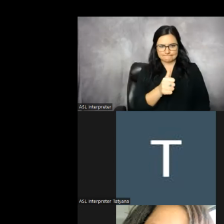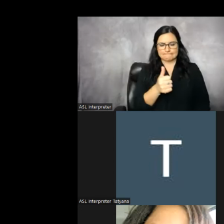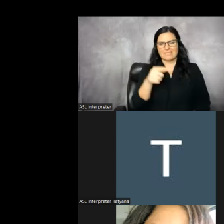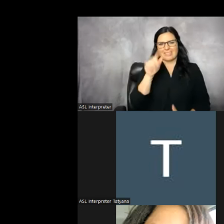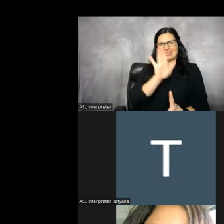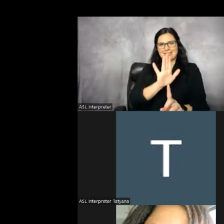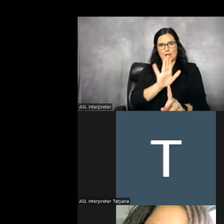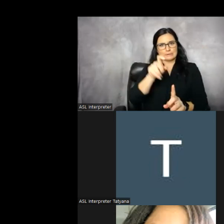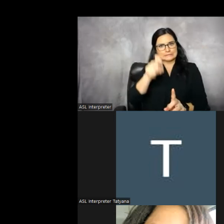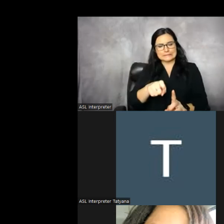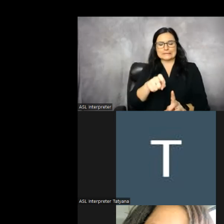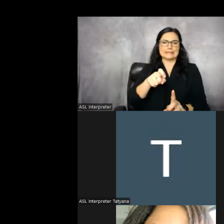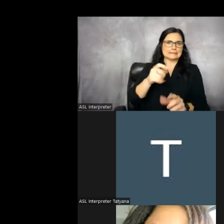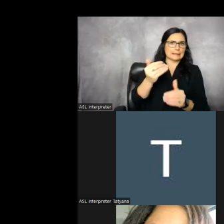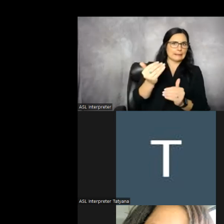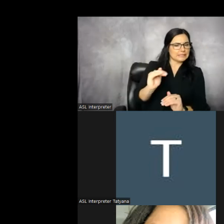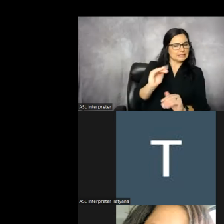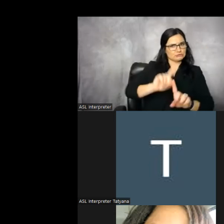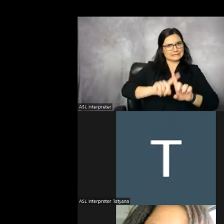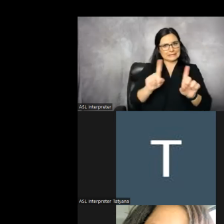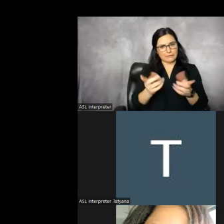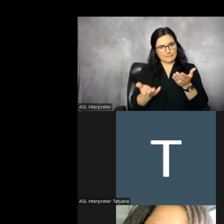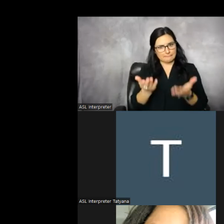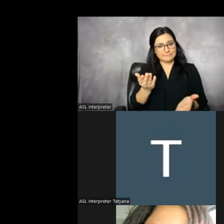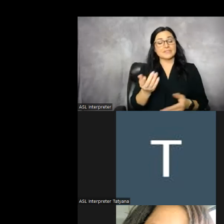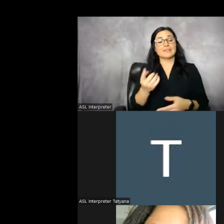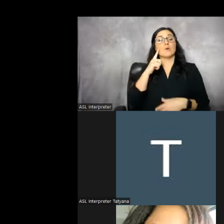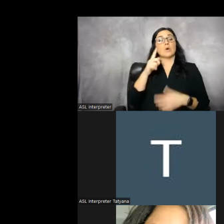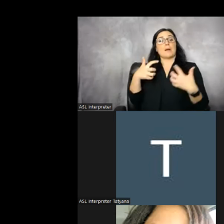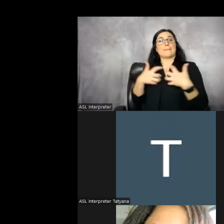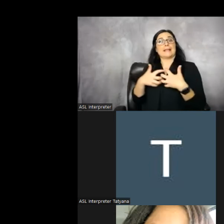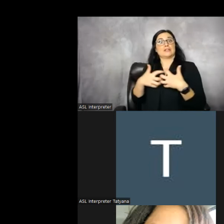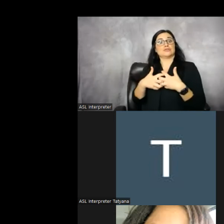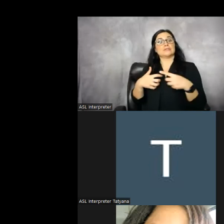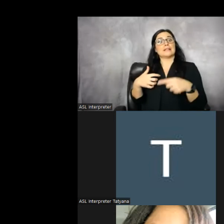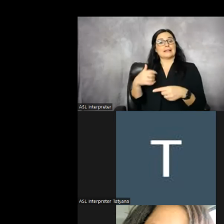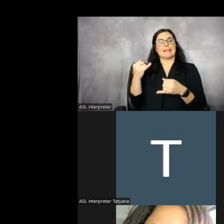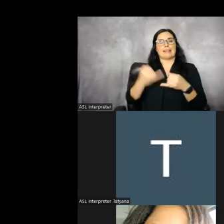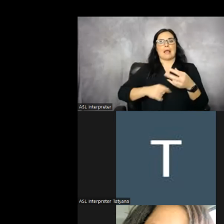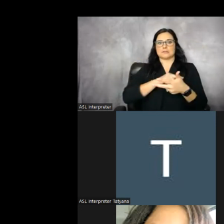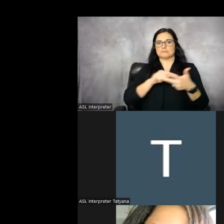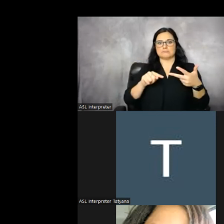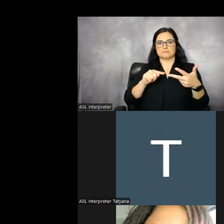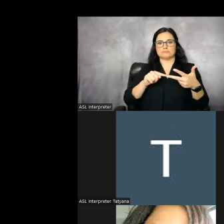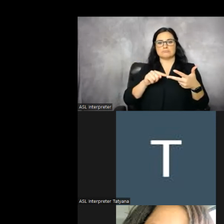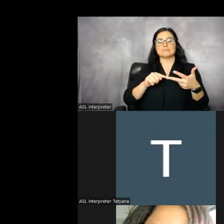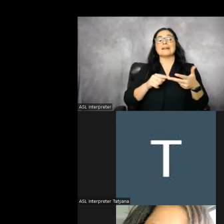or access needs or limitations. So, accommodation is that last thing that allows individuals